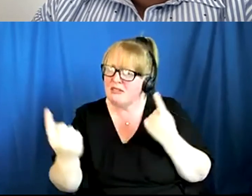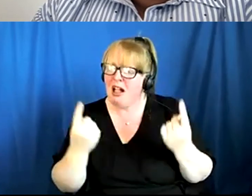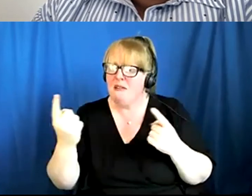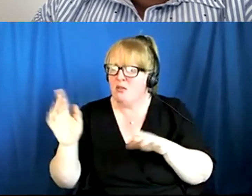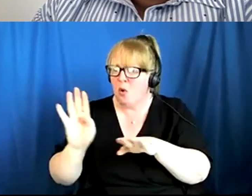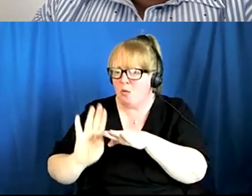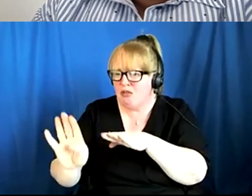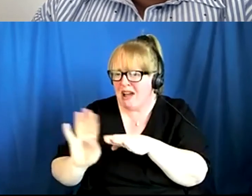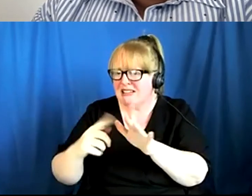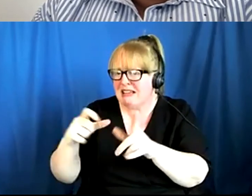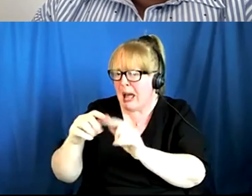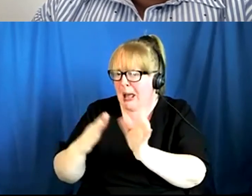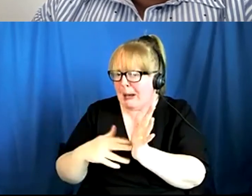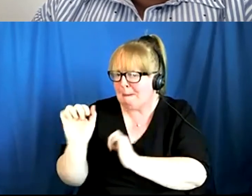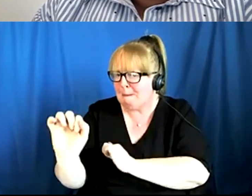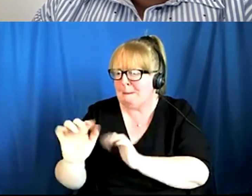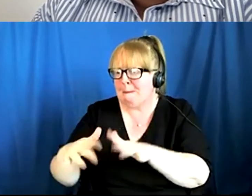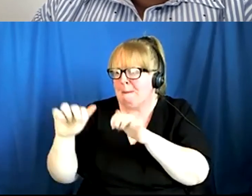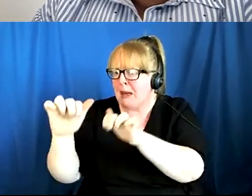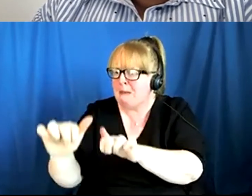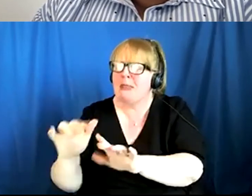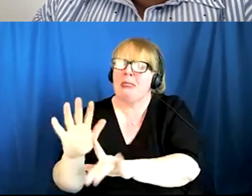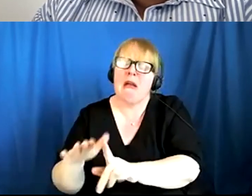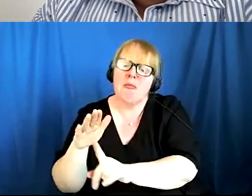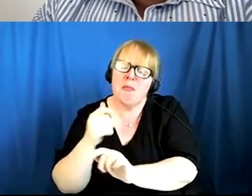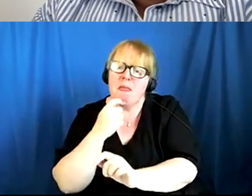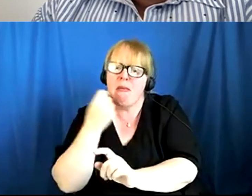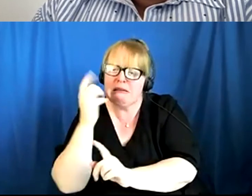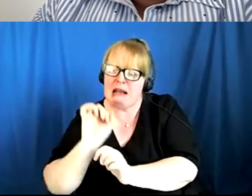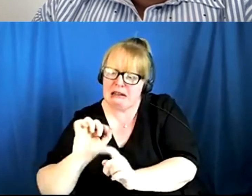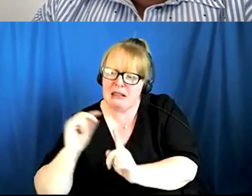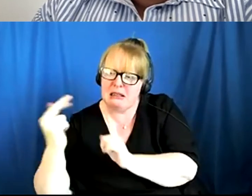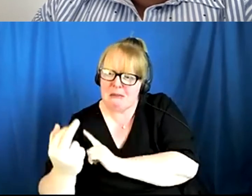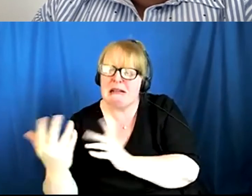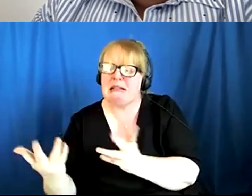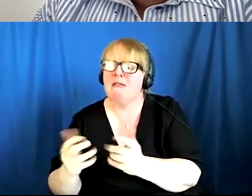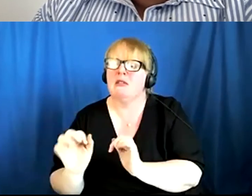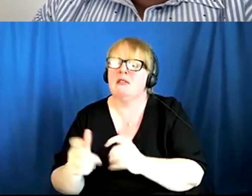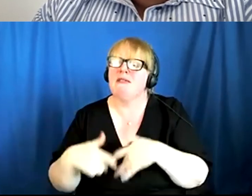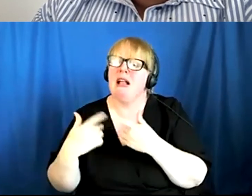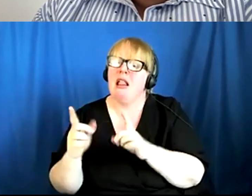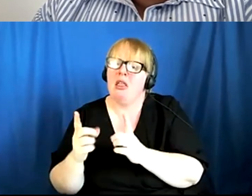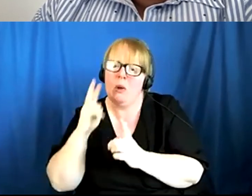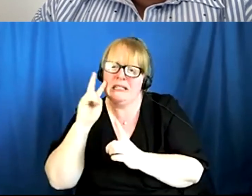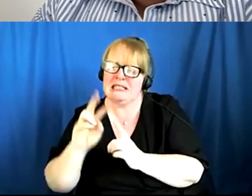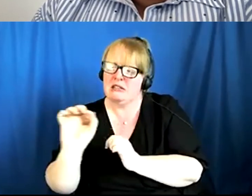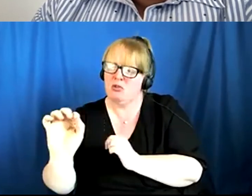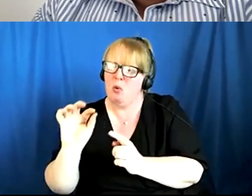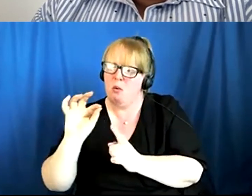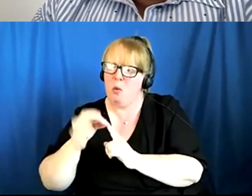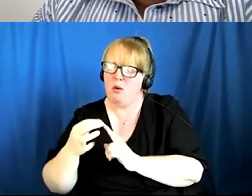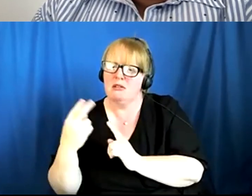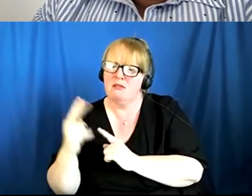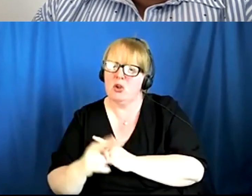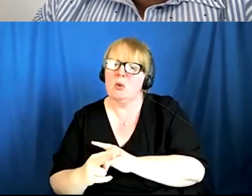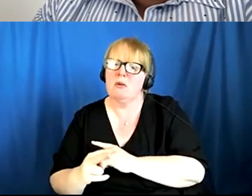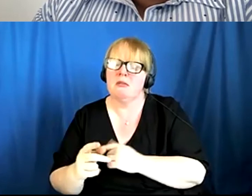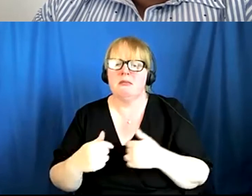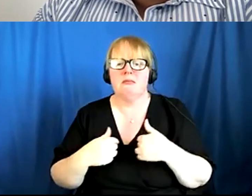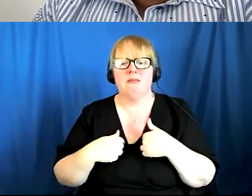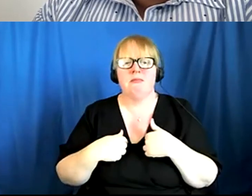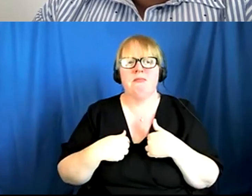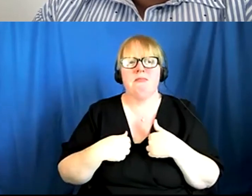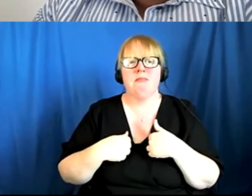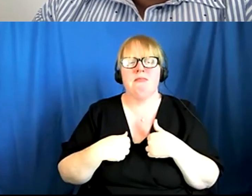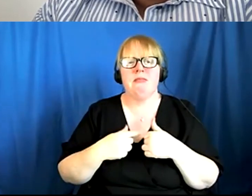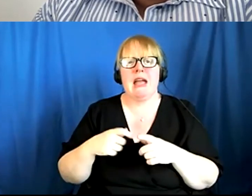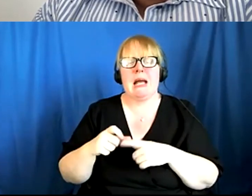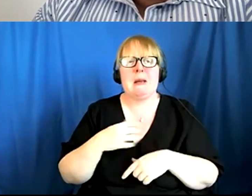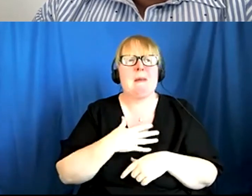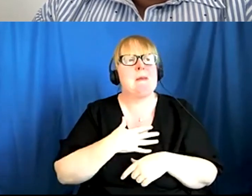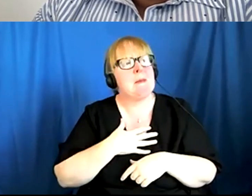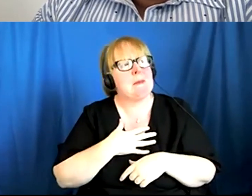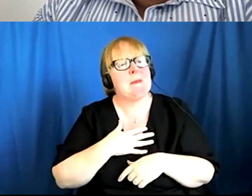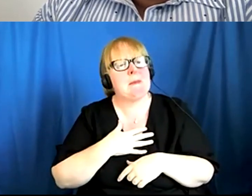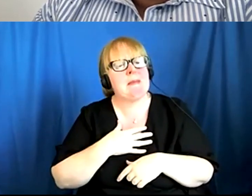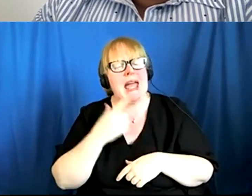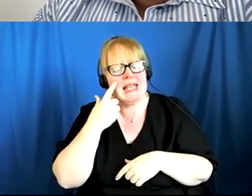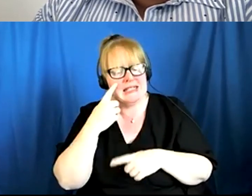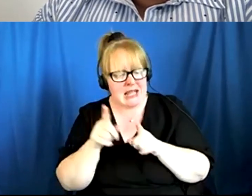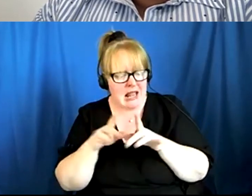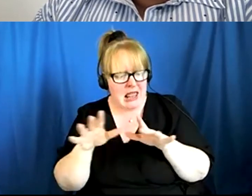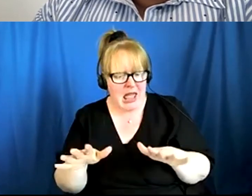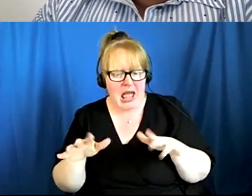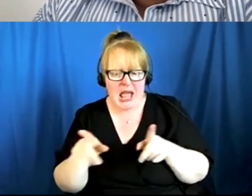Yeah, it's - I see it as kind of, I hoped that it's a sort of, as I say, like a